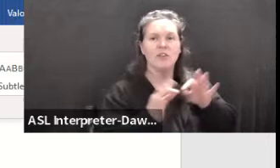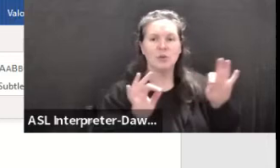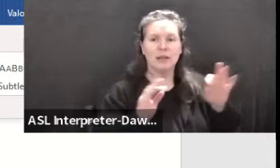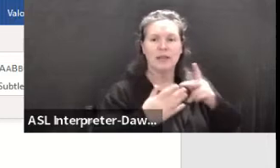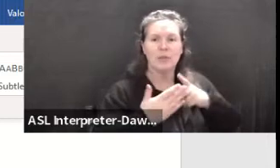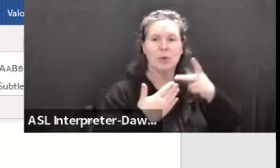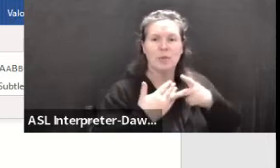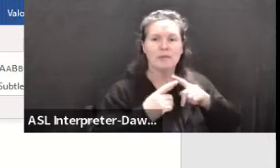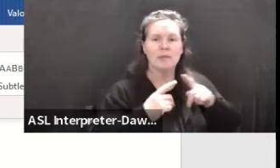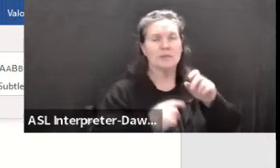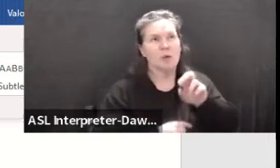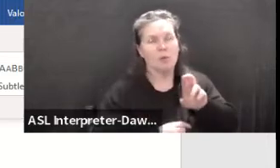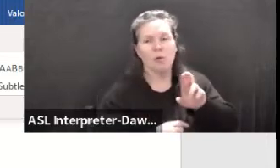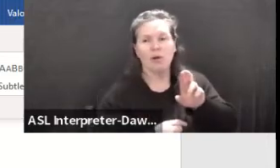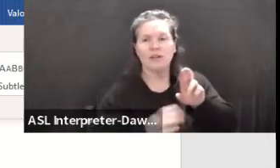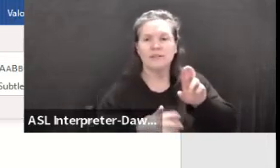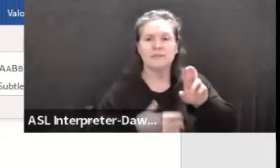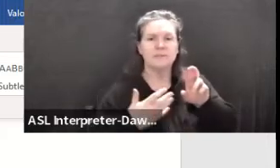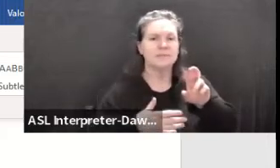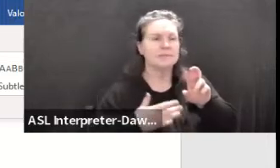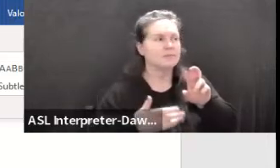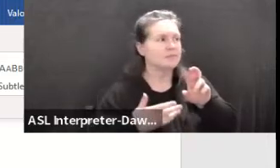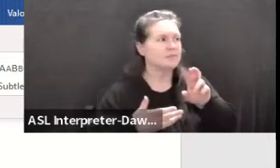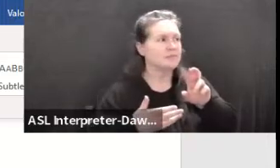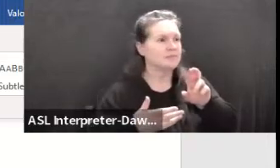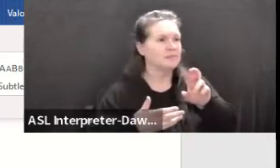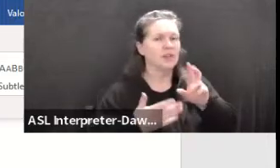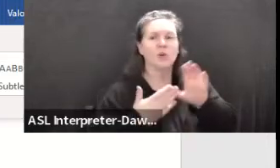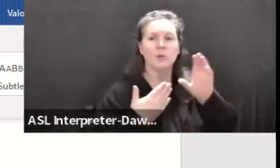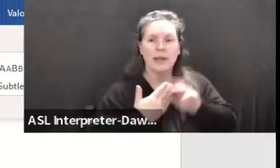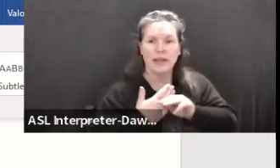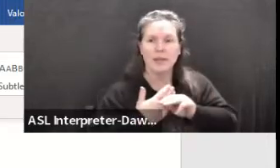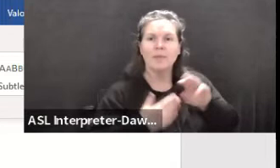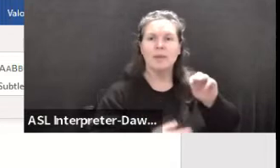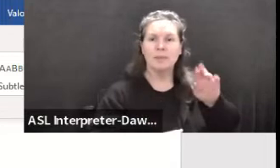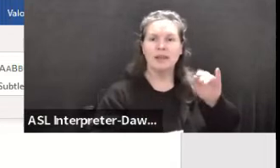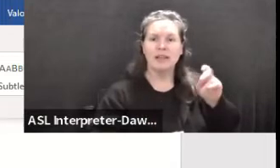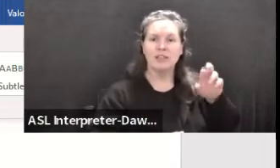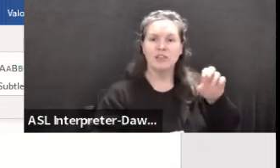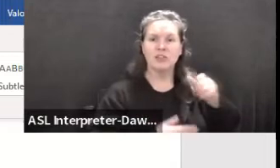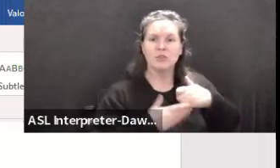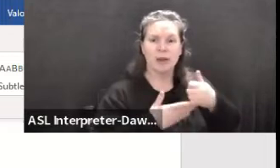but, or even for, you know, curriculum builders to maybe develop a program.